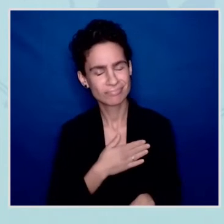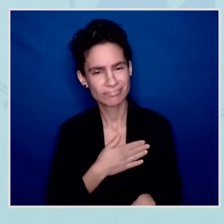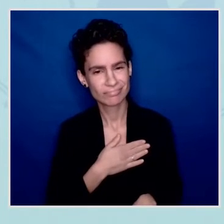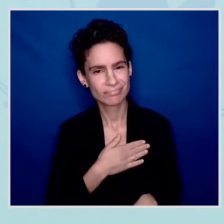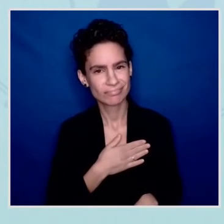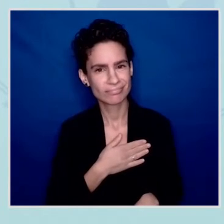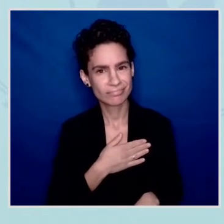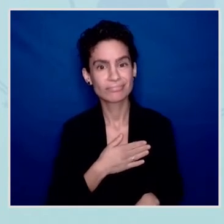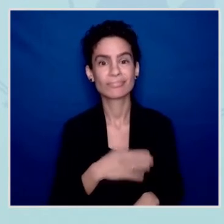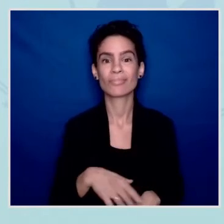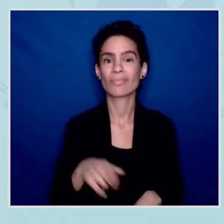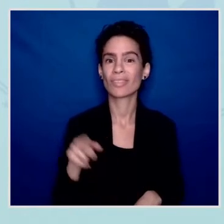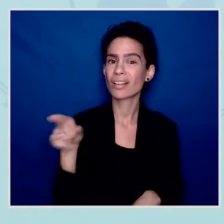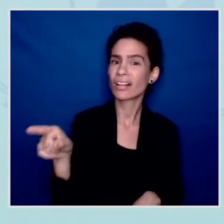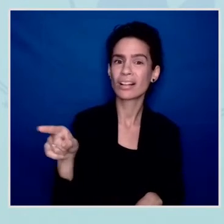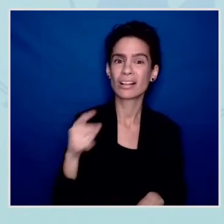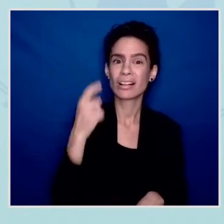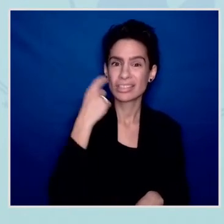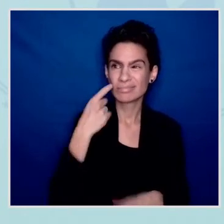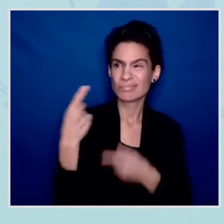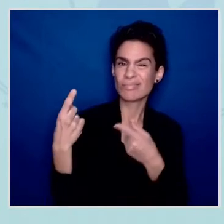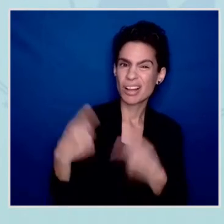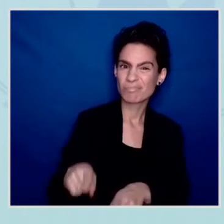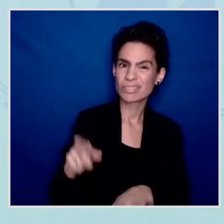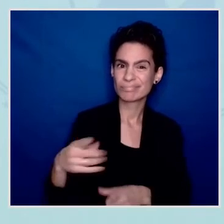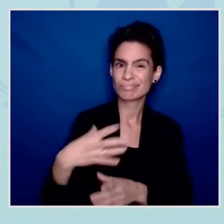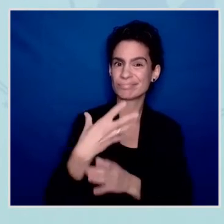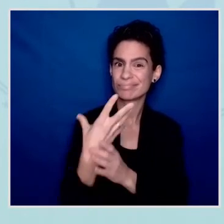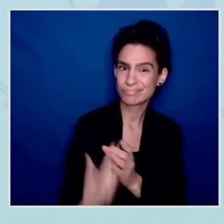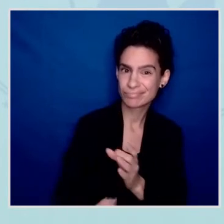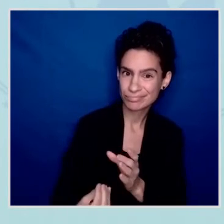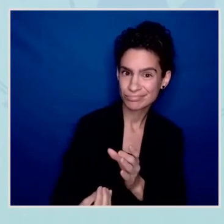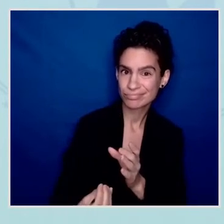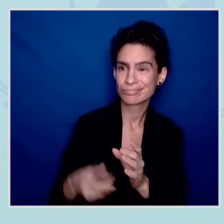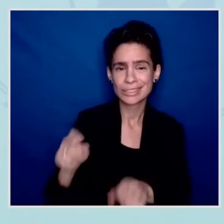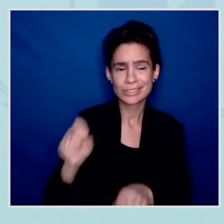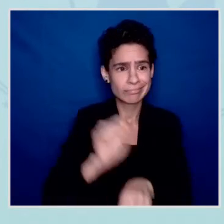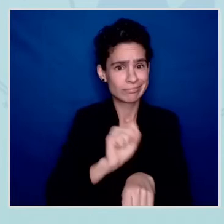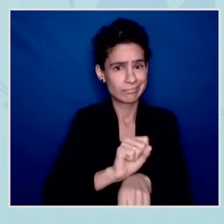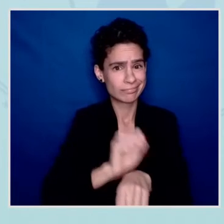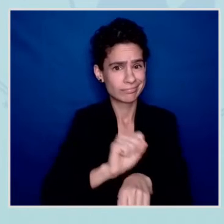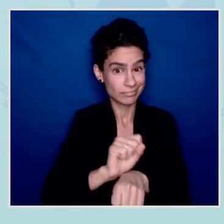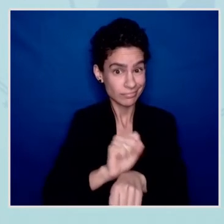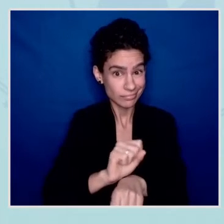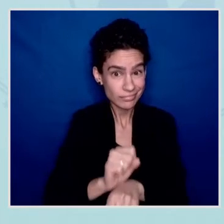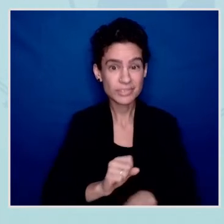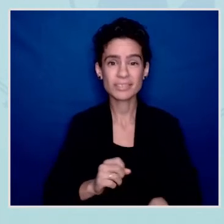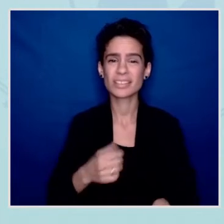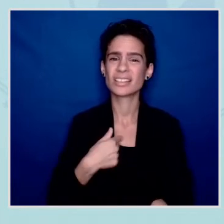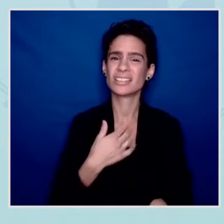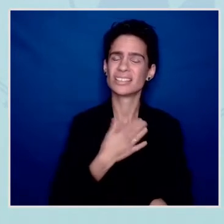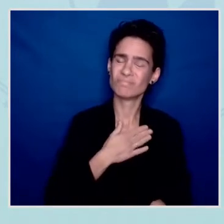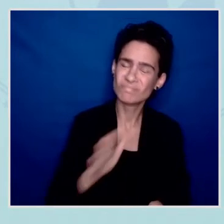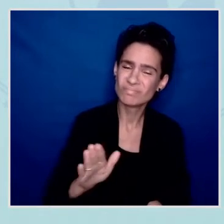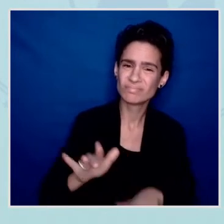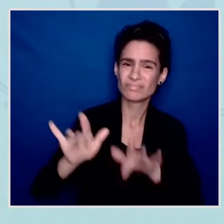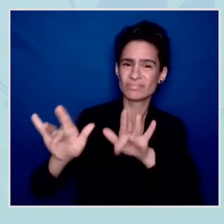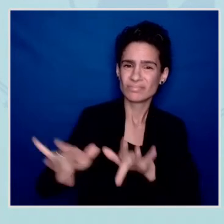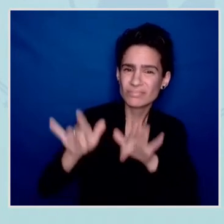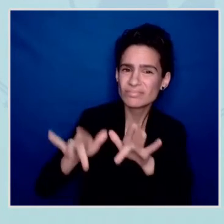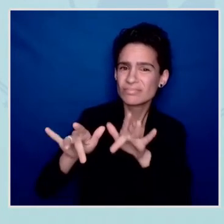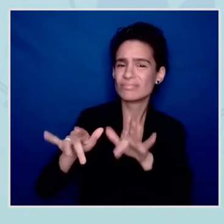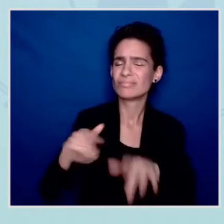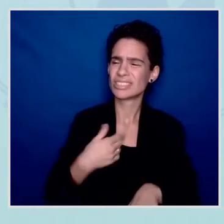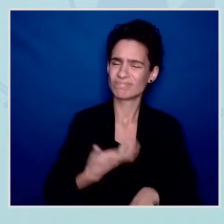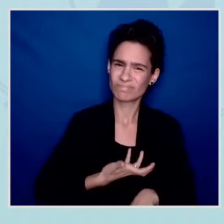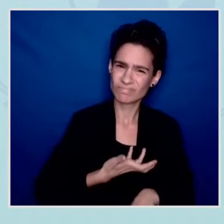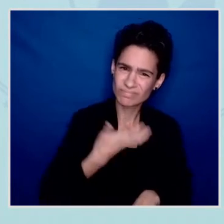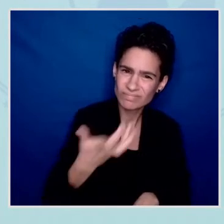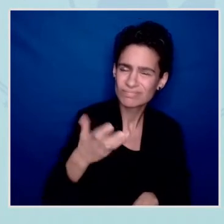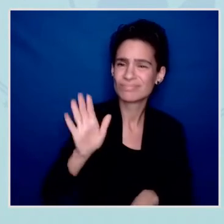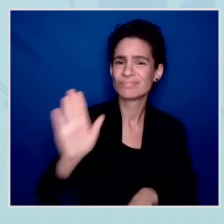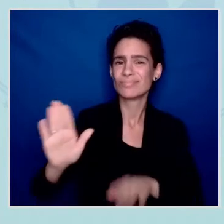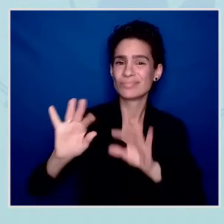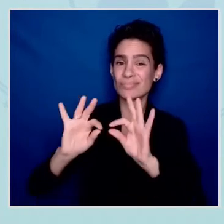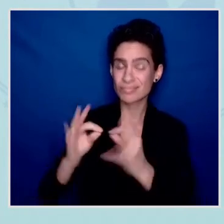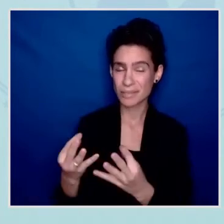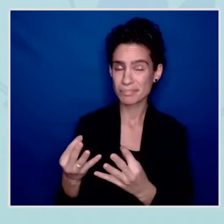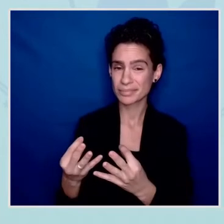BY EXPRESSING MY DEEP SYMPATHY